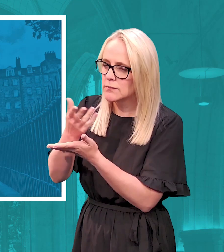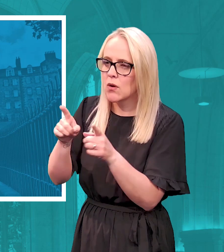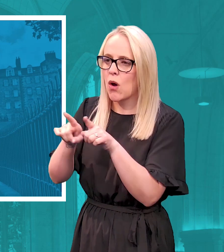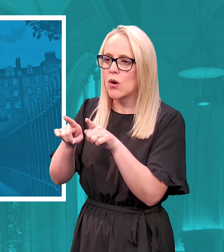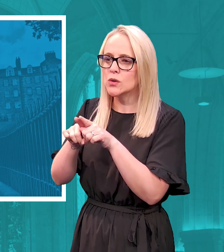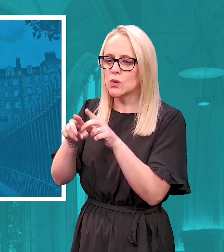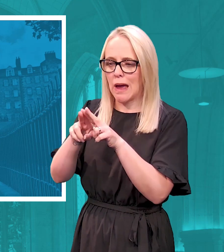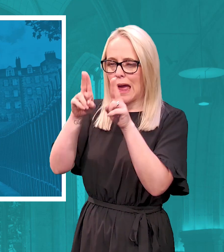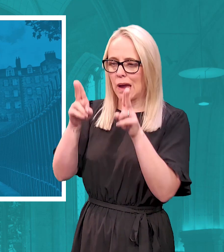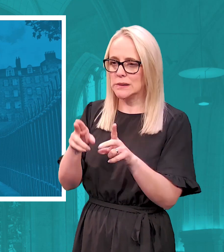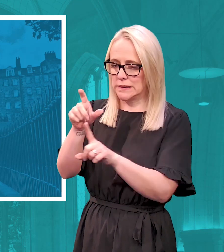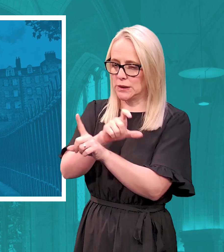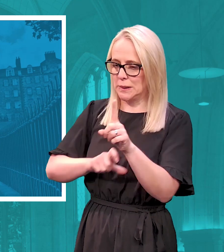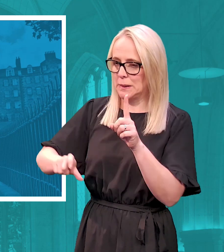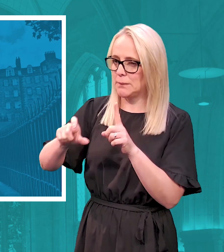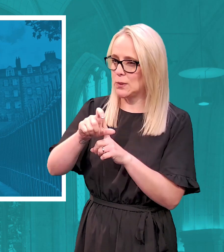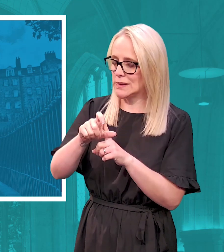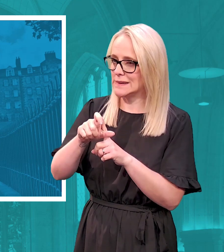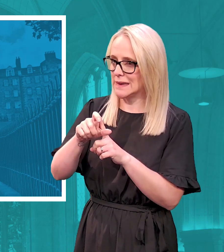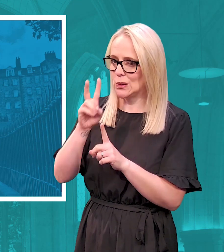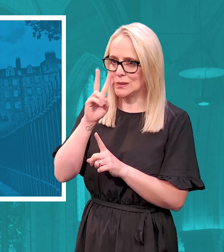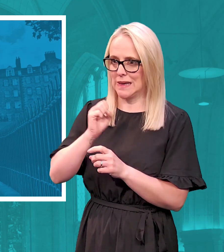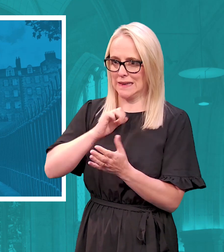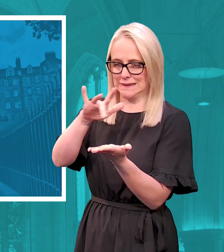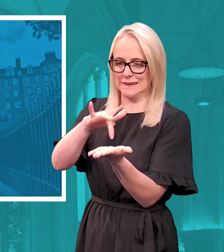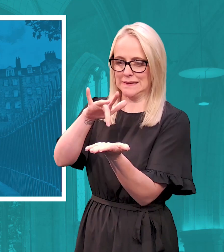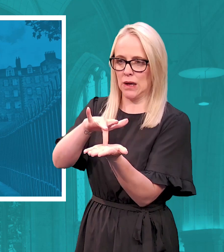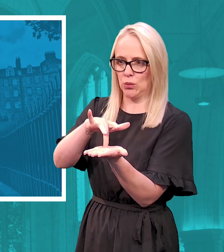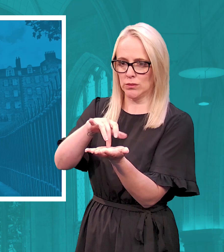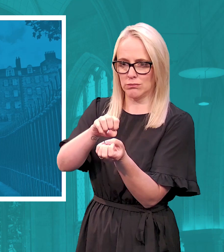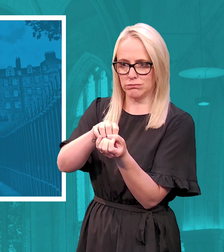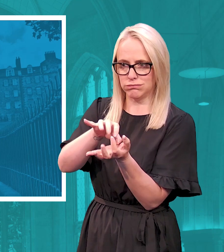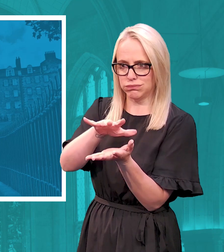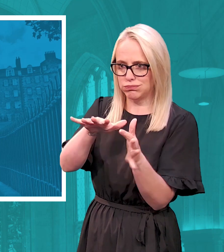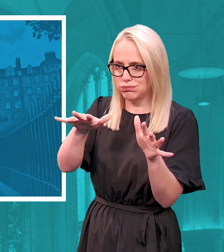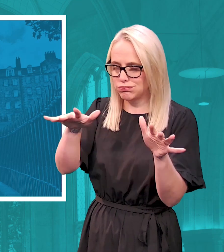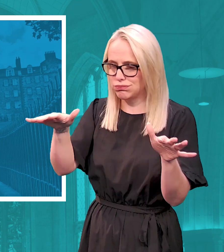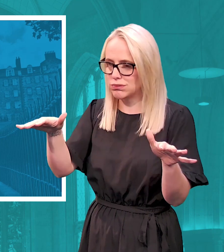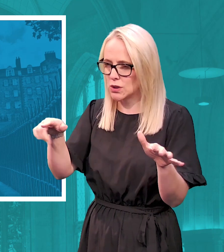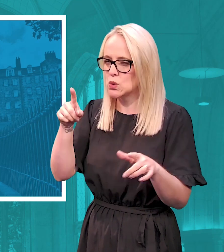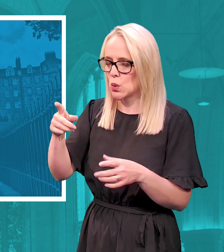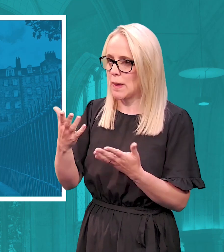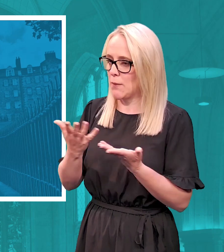that are growing around our towns? We are working with the current Perth Presbytery